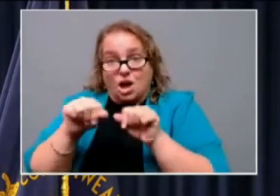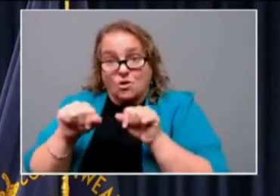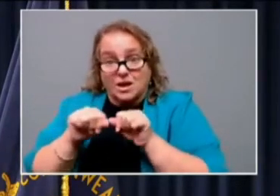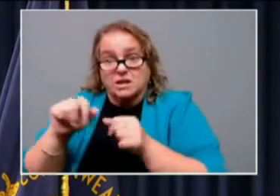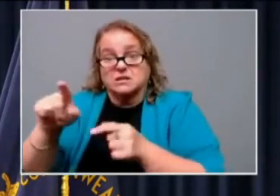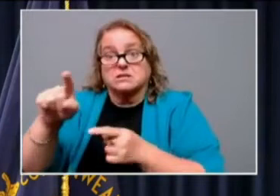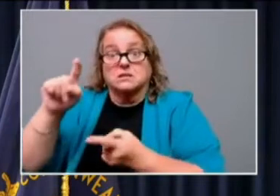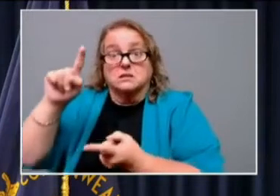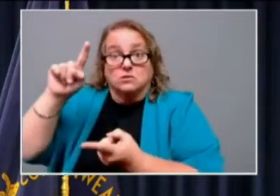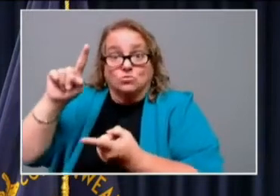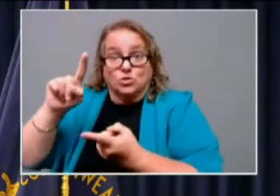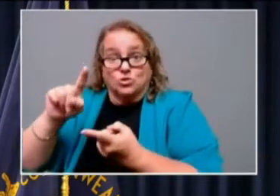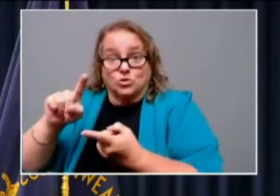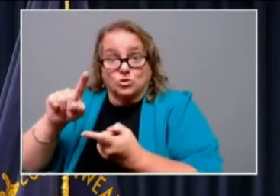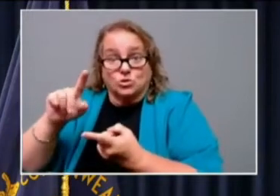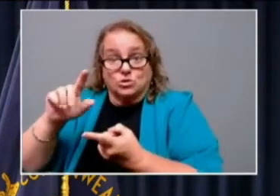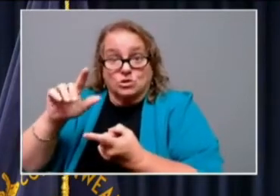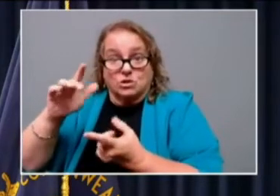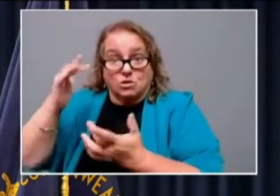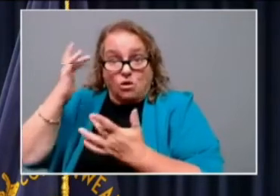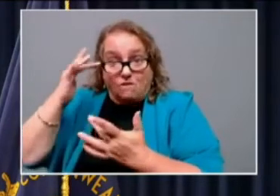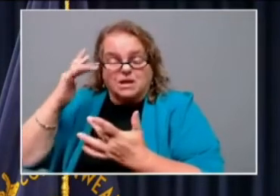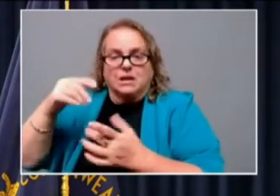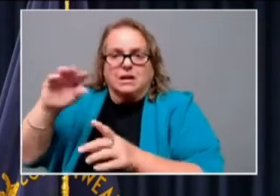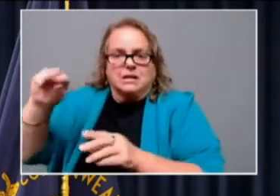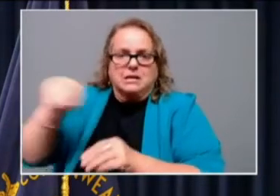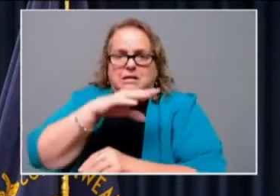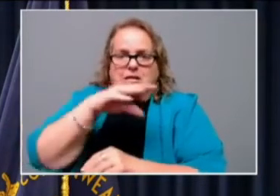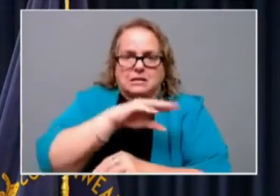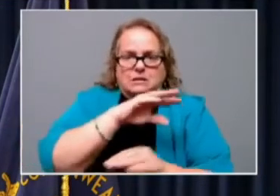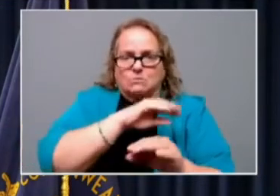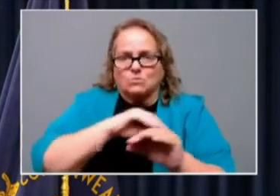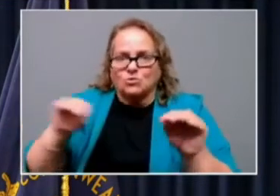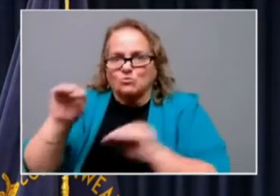resources right now. We don't have requests out to the federal stockpile.